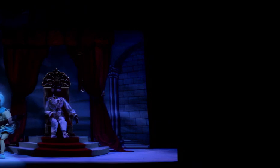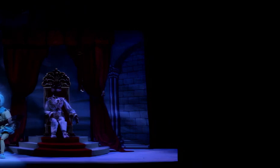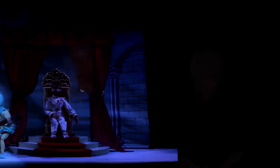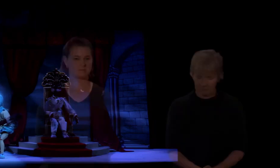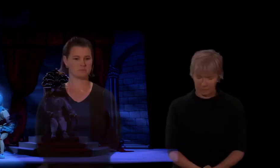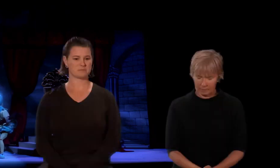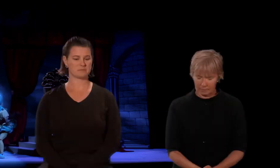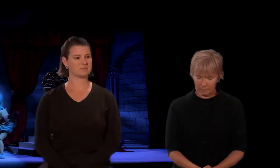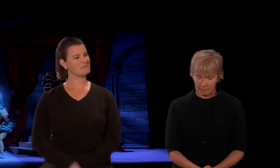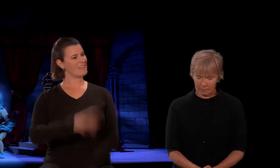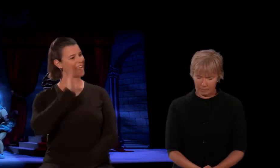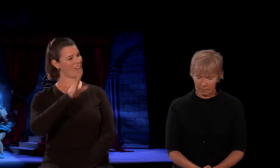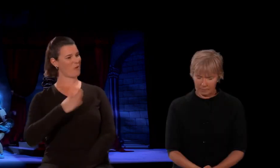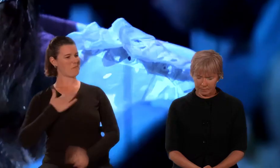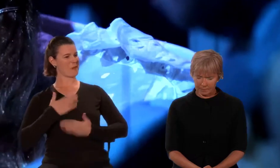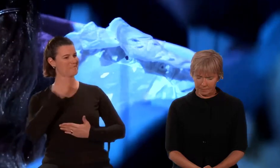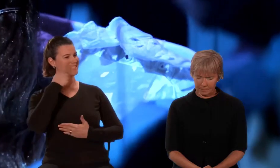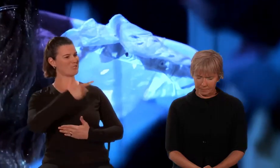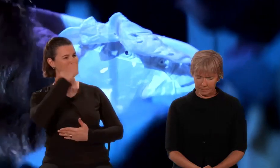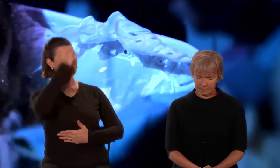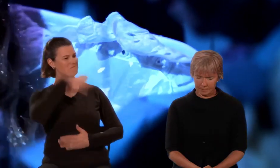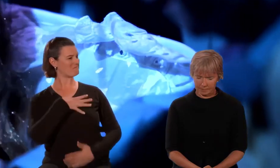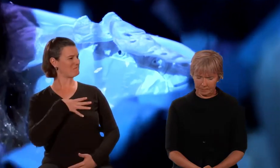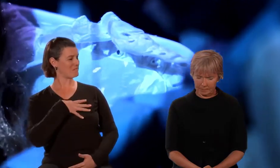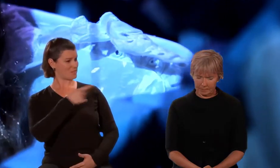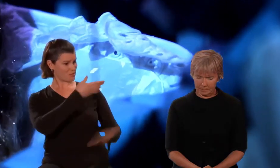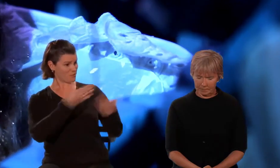[Lenore] Hello, I'm glad to see you, Court Jester. Have you brought the moon to me?